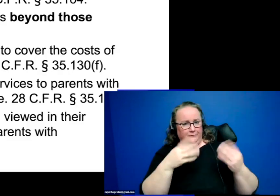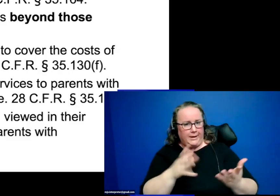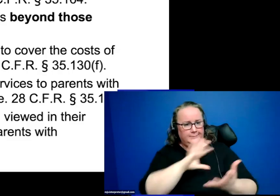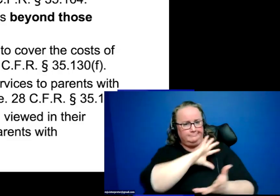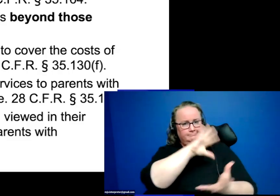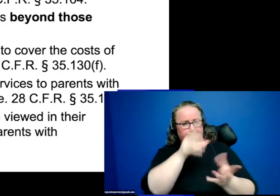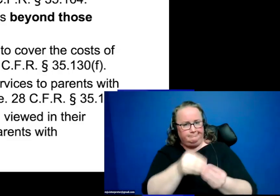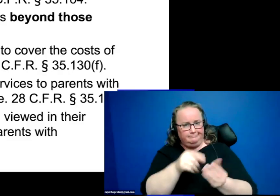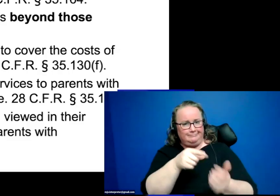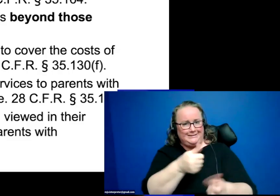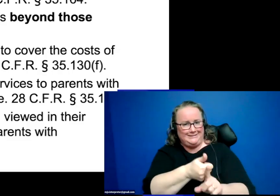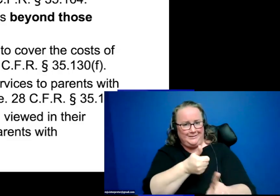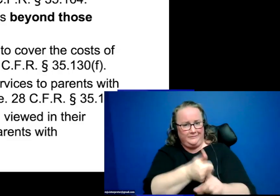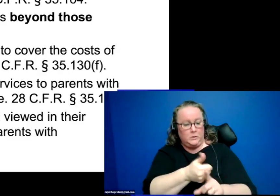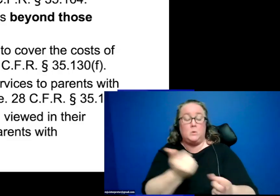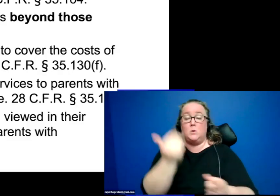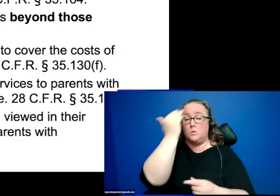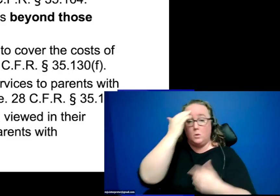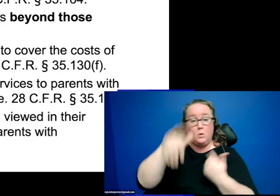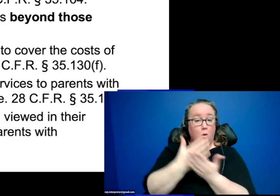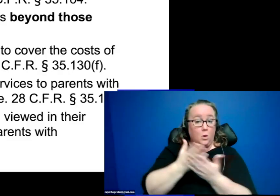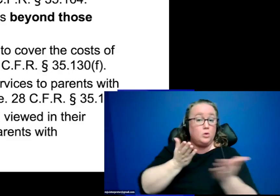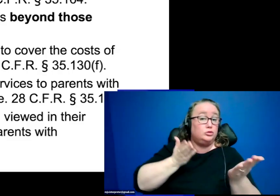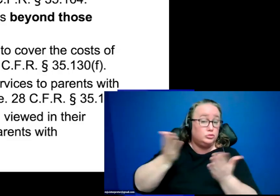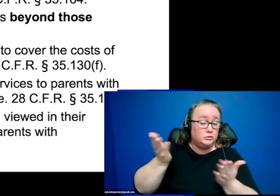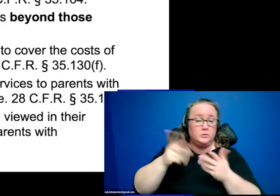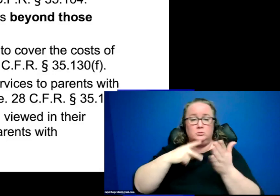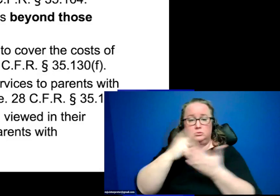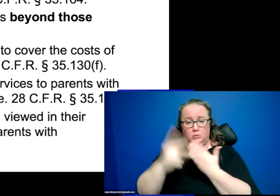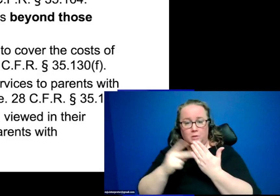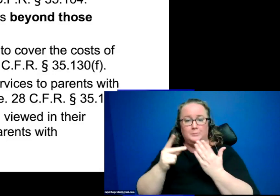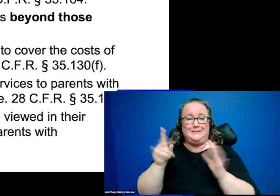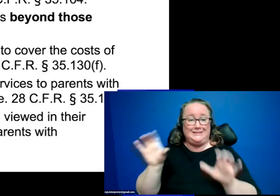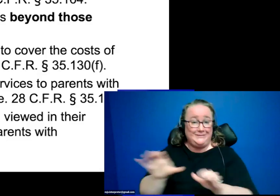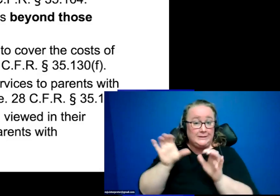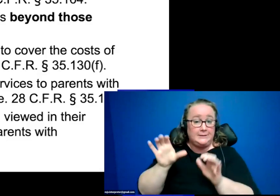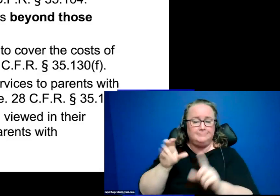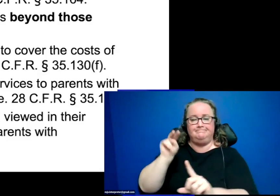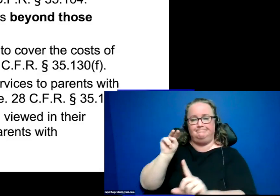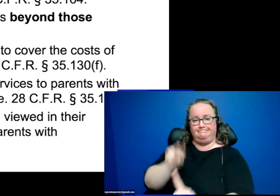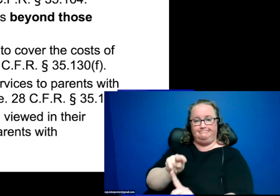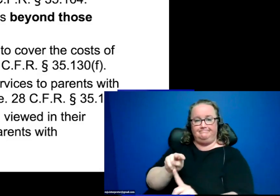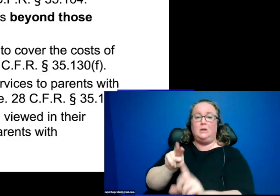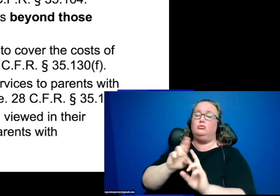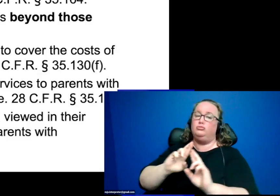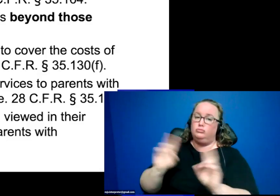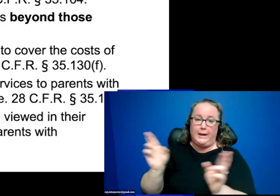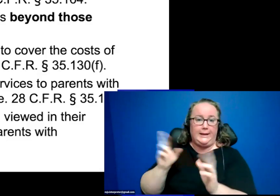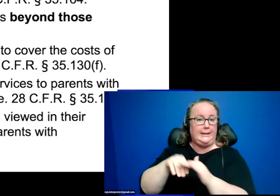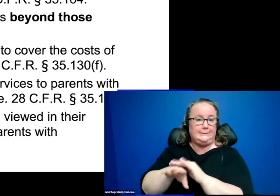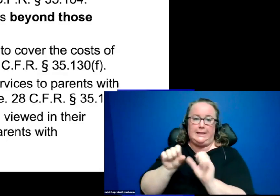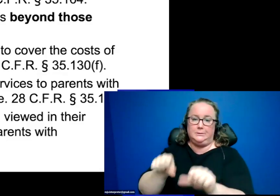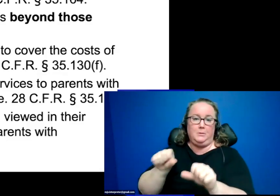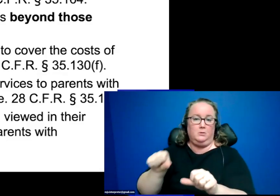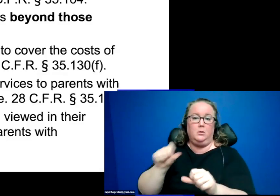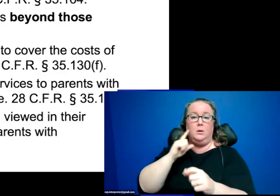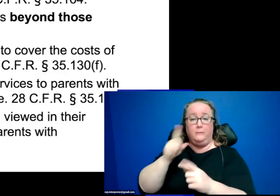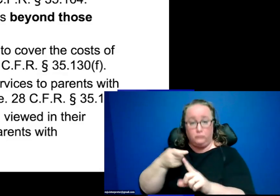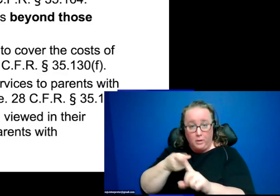we know that all services, programs, and activities must be viewed as readily accessible to and usable by parents with disabilities.